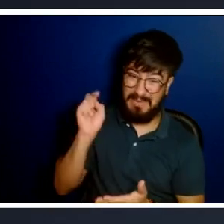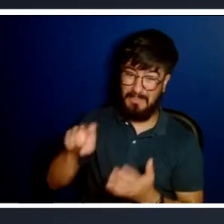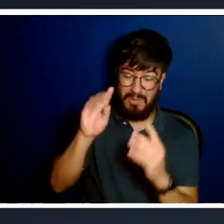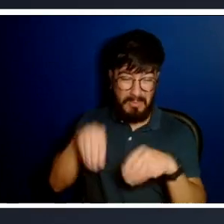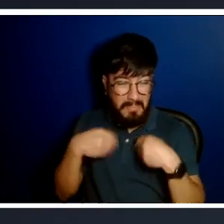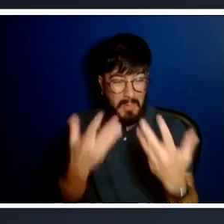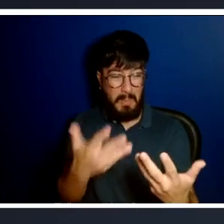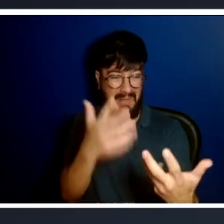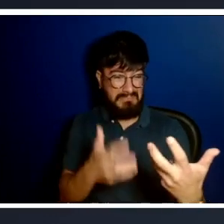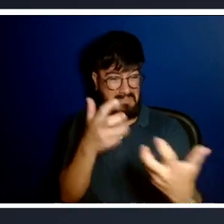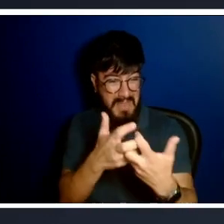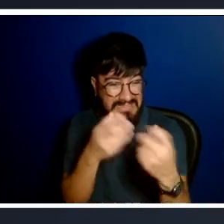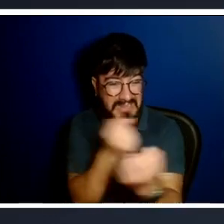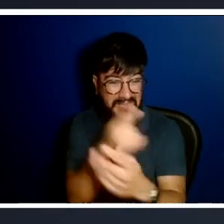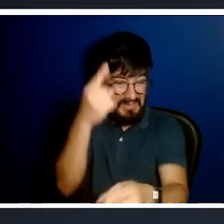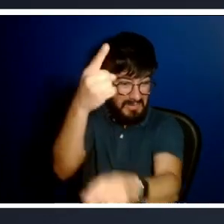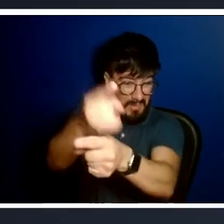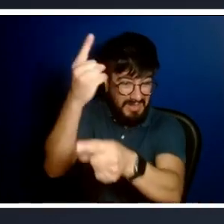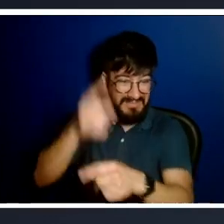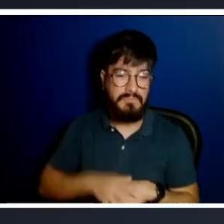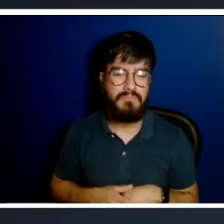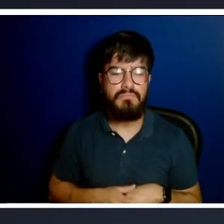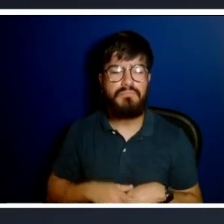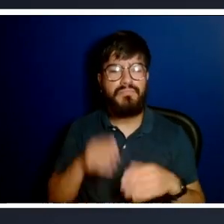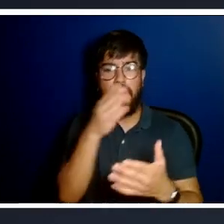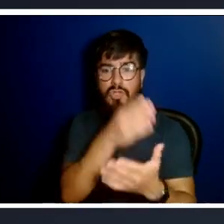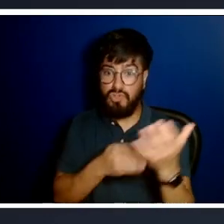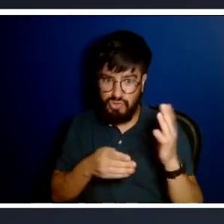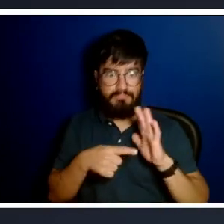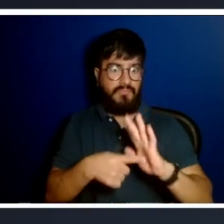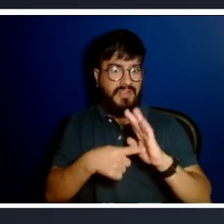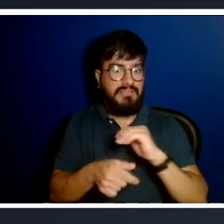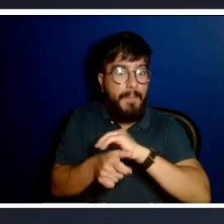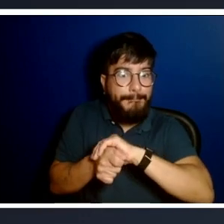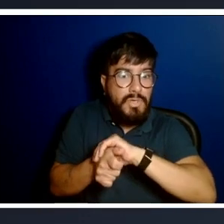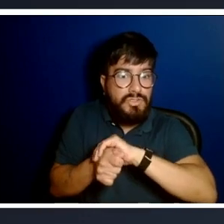animals, look at how long they live. Some turtles live a very long time. So, think about that before